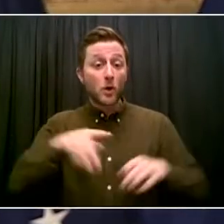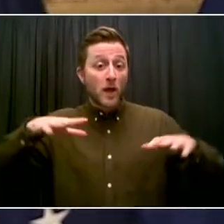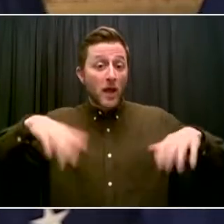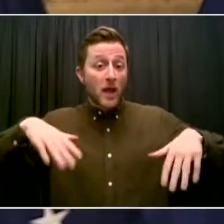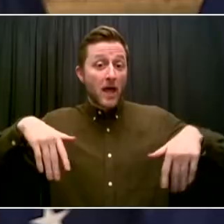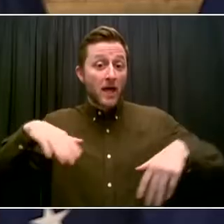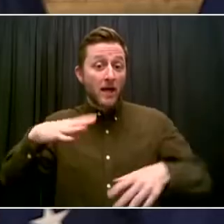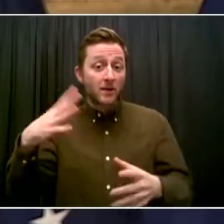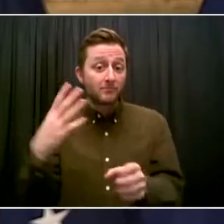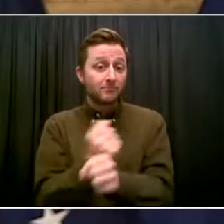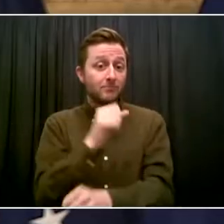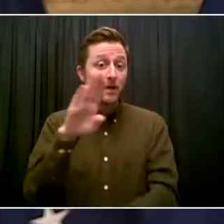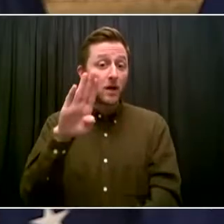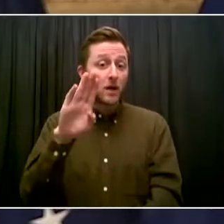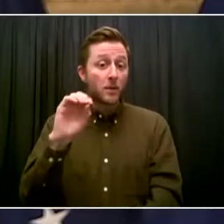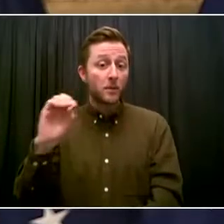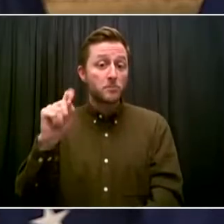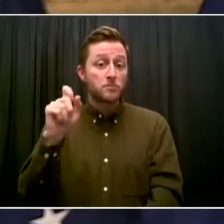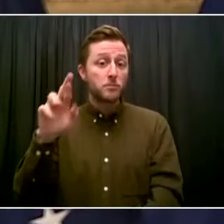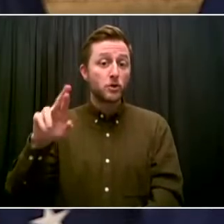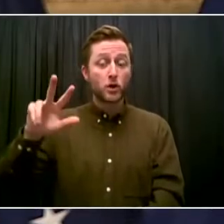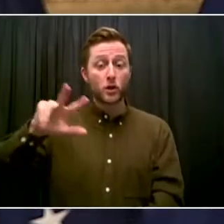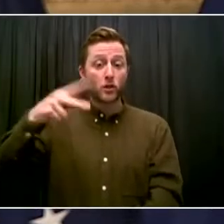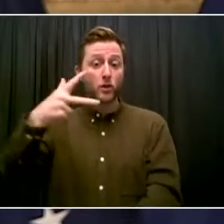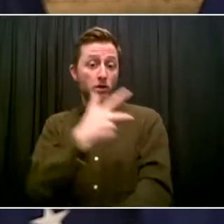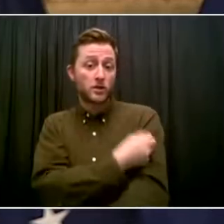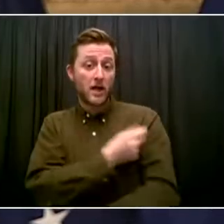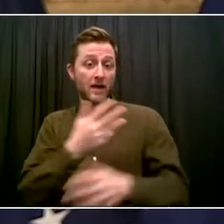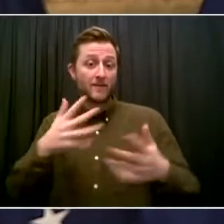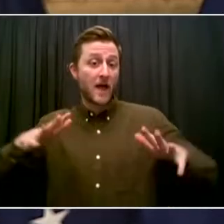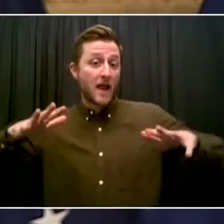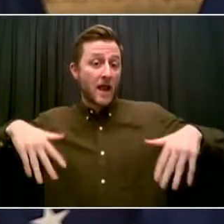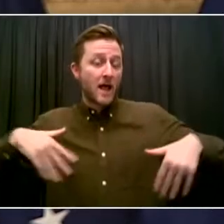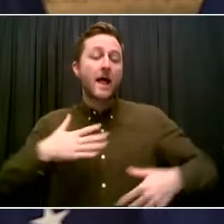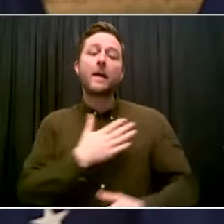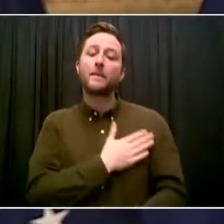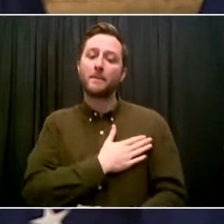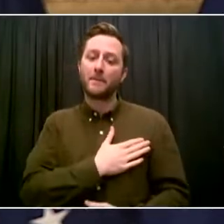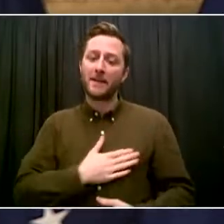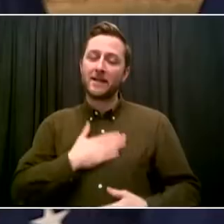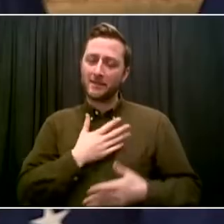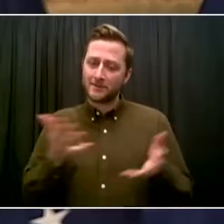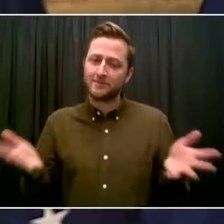NOW, IT'S TIME TO STAY UP TO